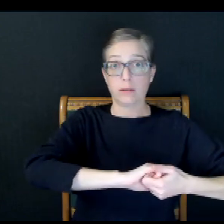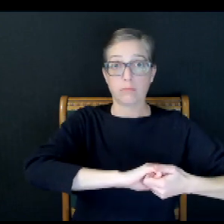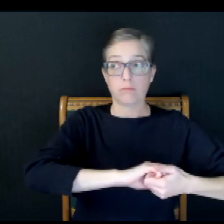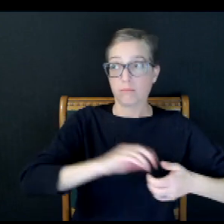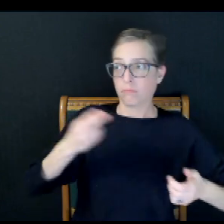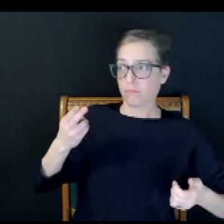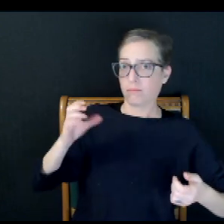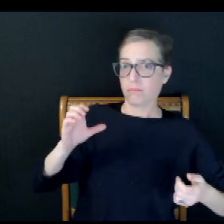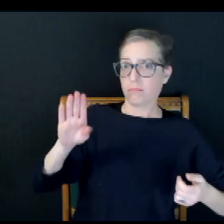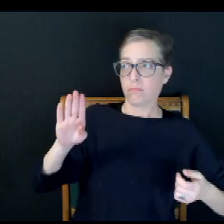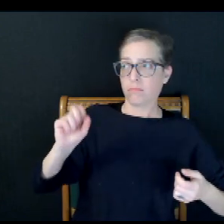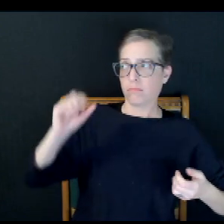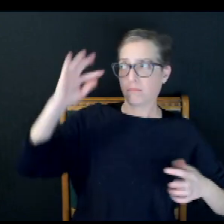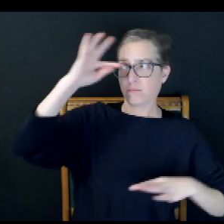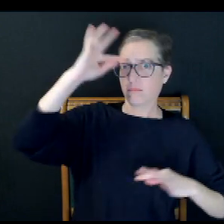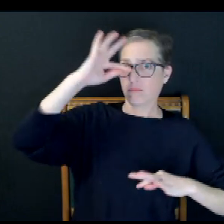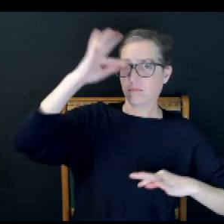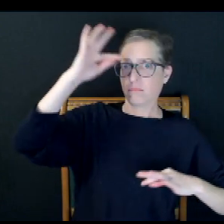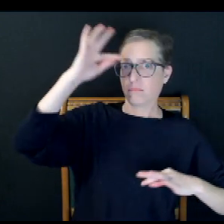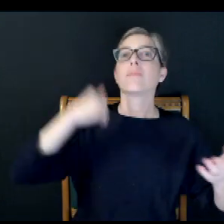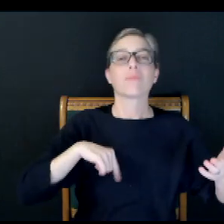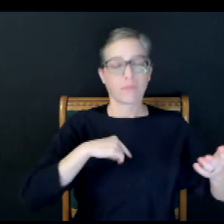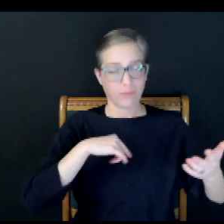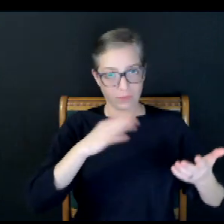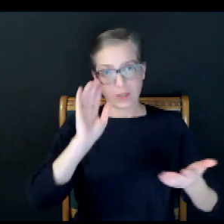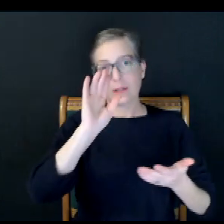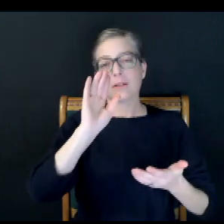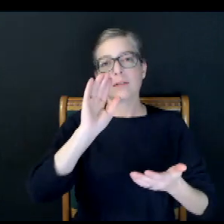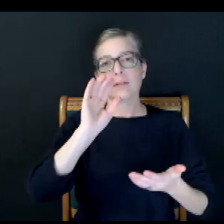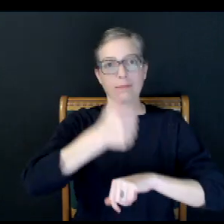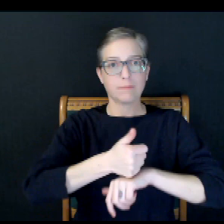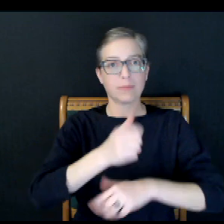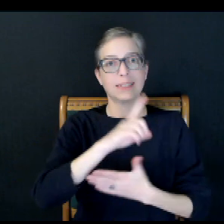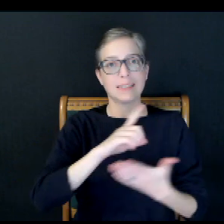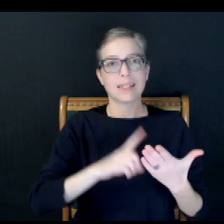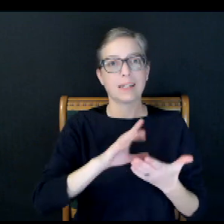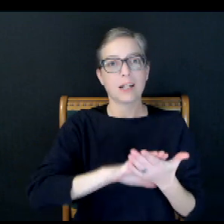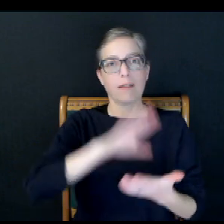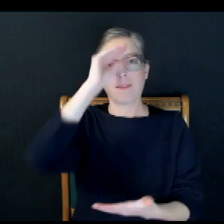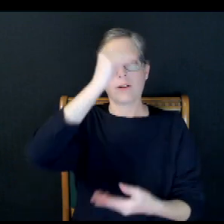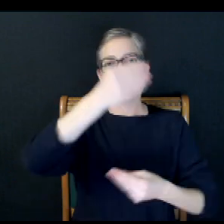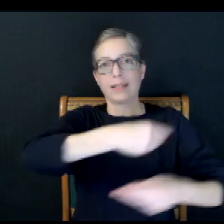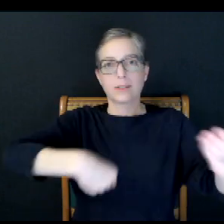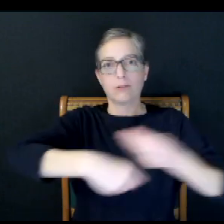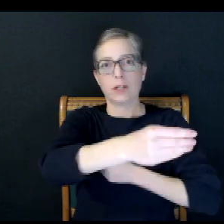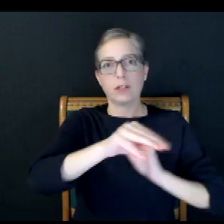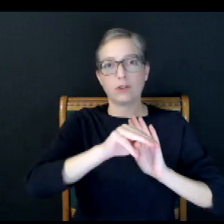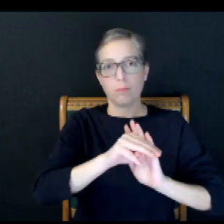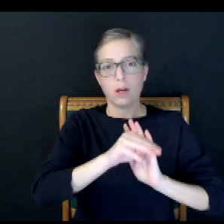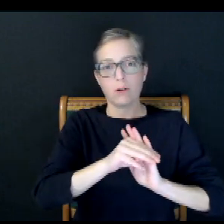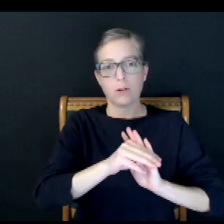We designed a learning exchange model where we presented a mutual exchange of information.